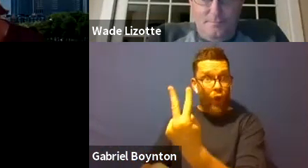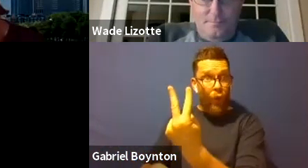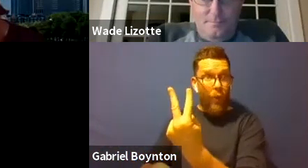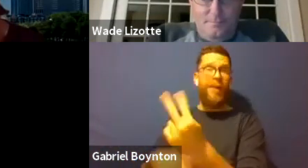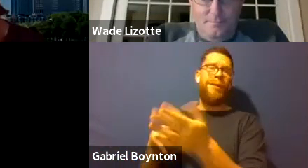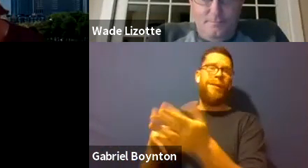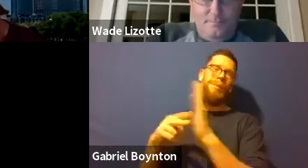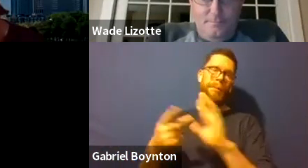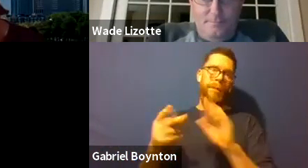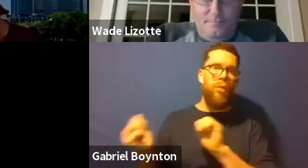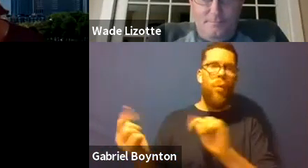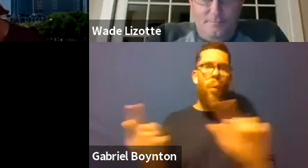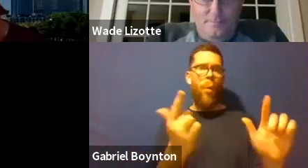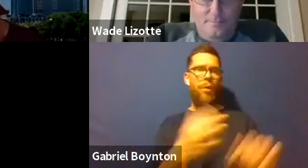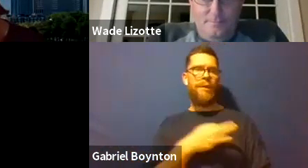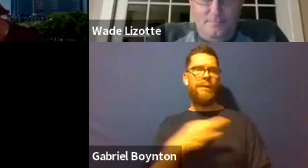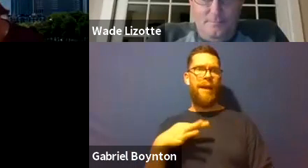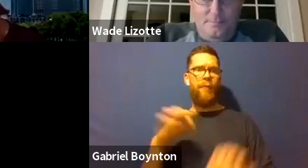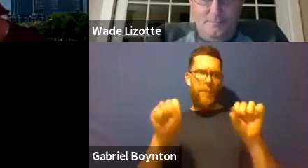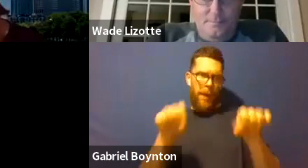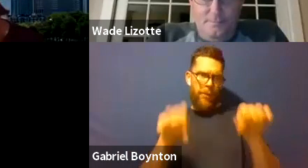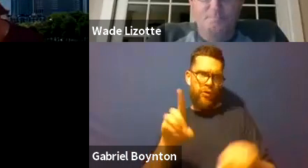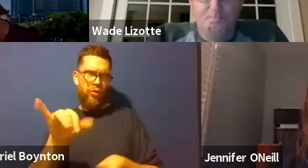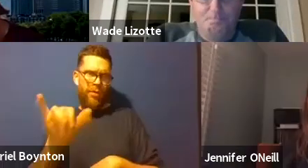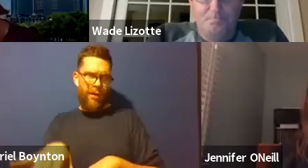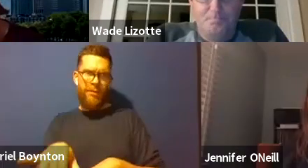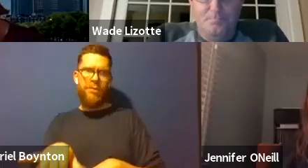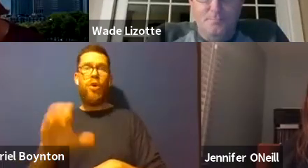Joe Baeta, Supt. : Because they'd have a little bit more time to be able to do it. So Christina. Thank you. Christina Scilingo: Thank you.